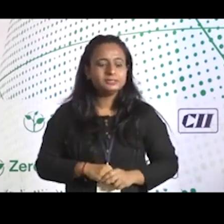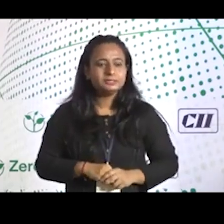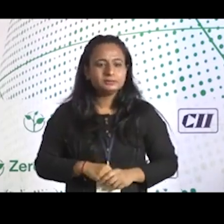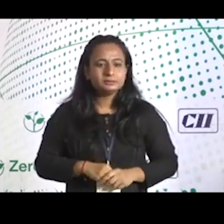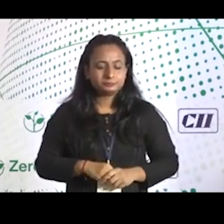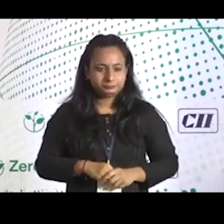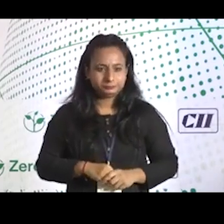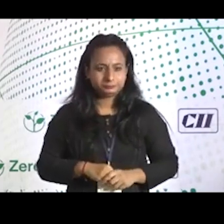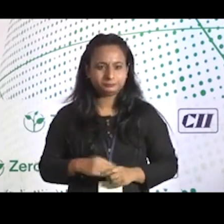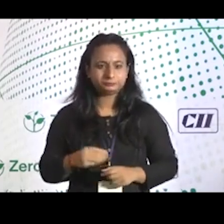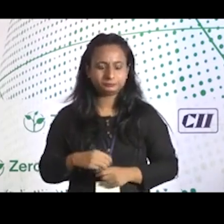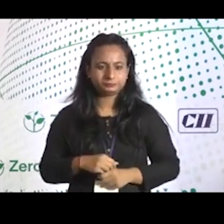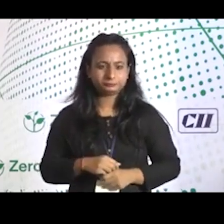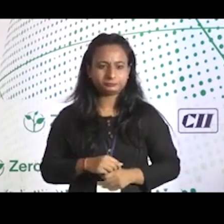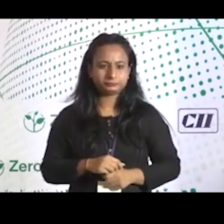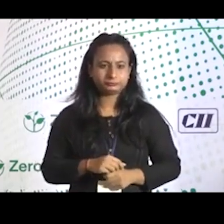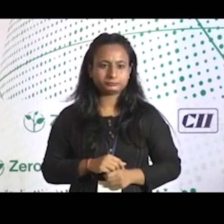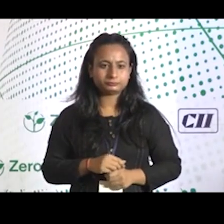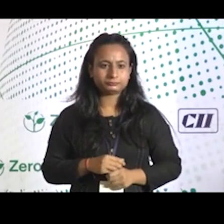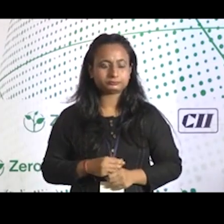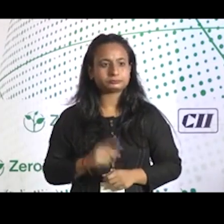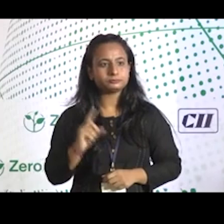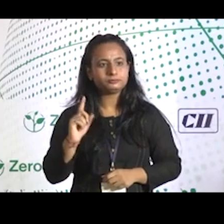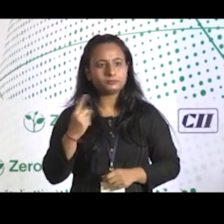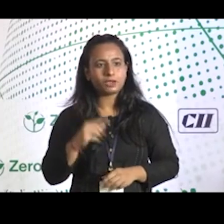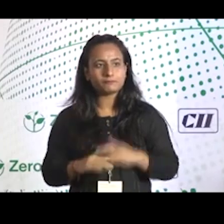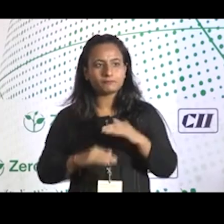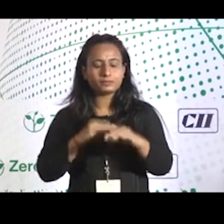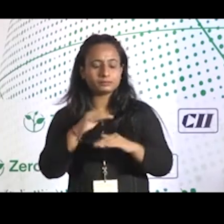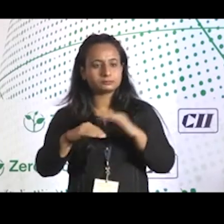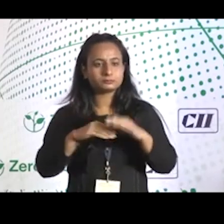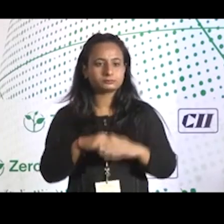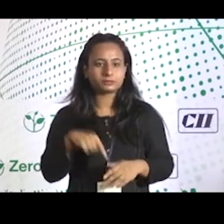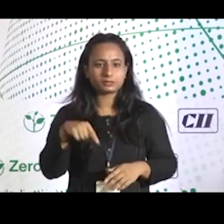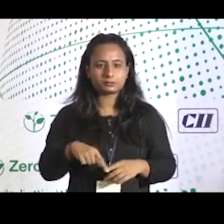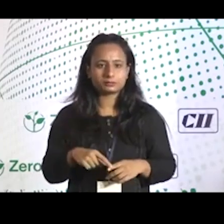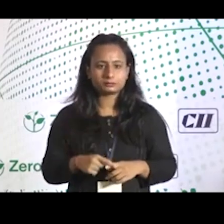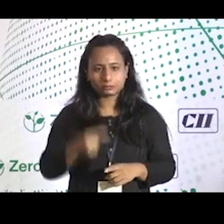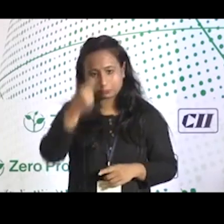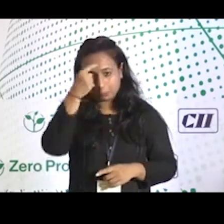it is the first step towards this problem that we are solving.